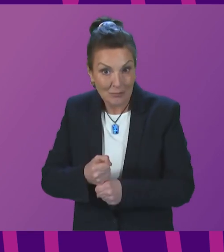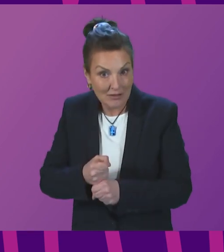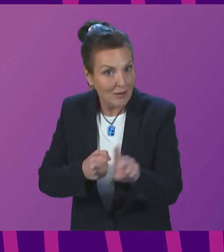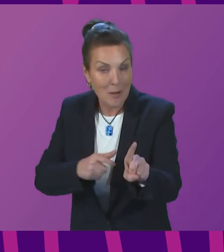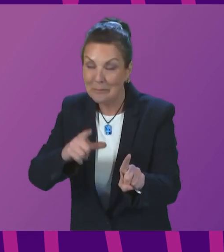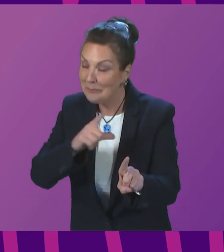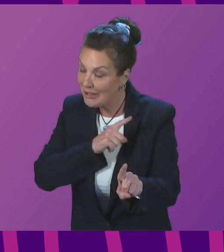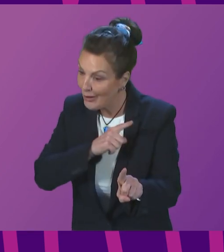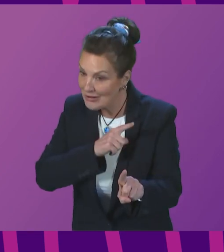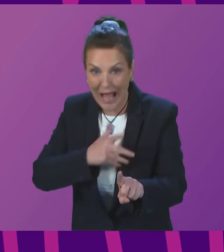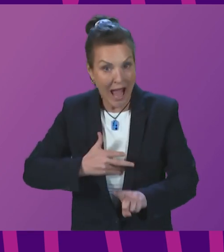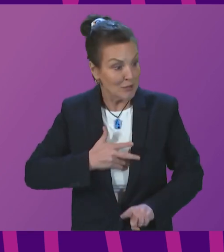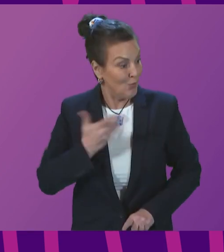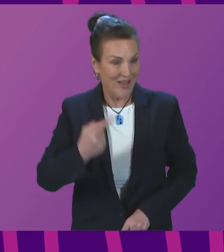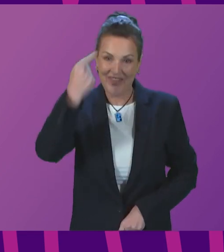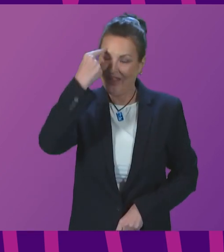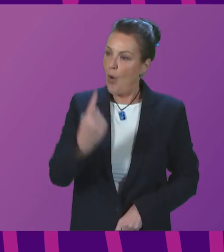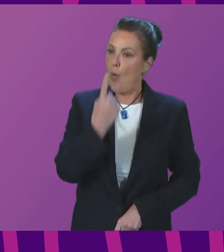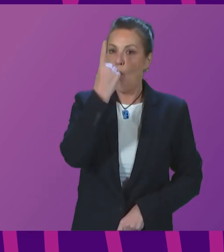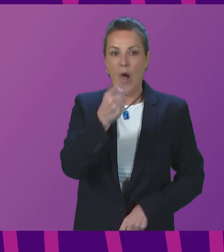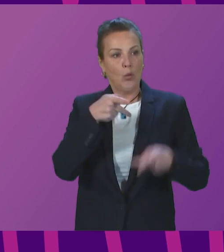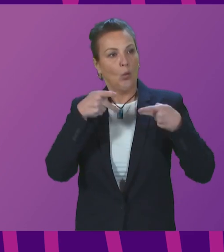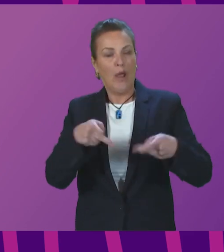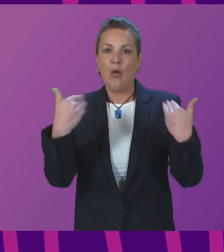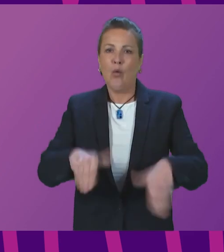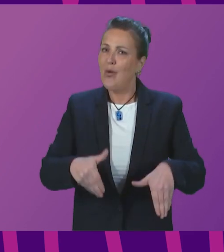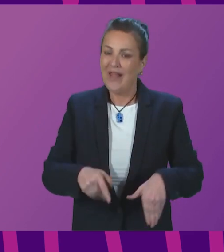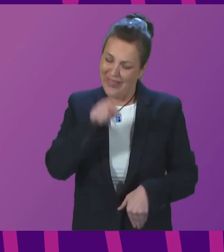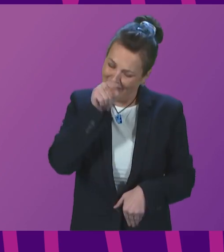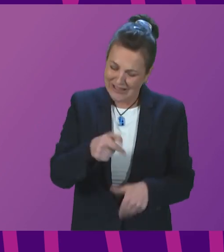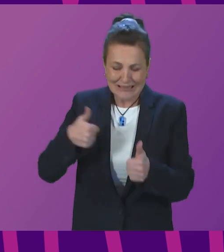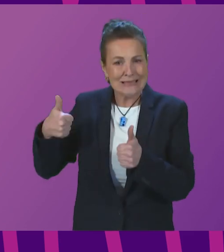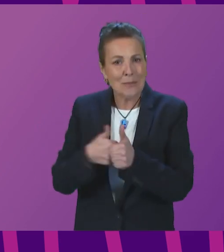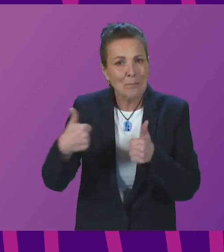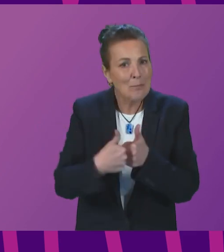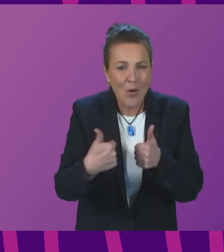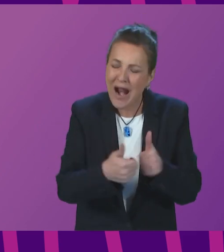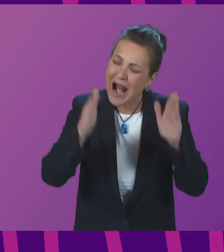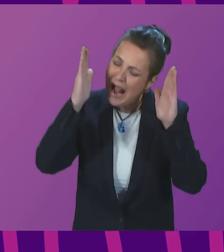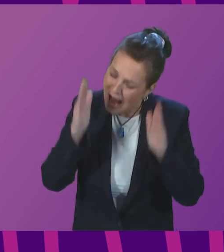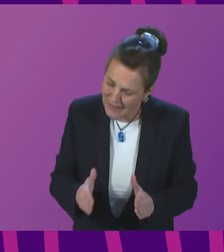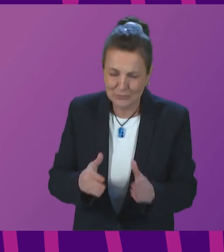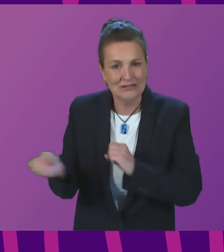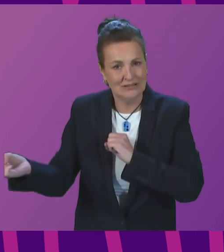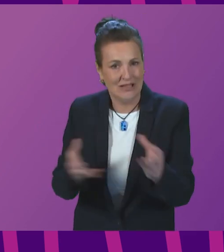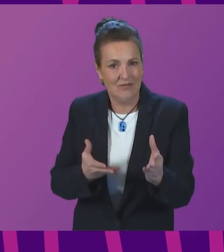that there is one model of support. The support needs to be delivered across the entirety of the NHS.